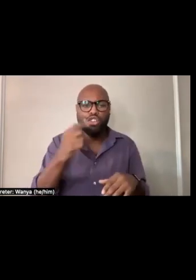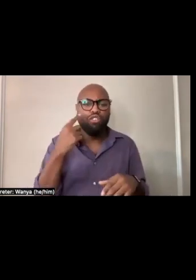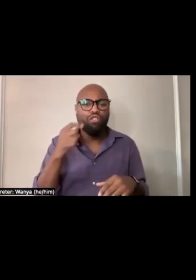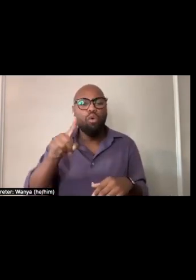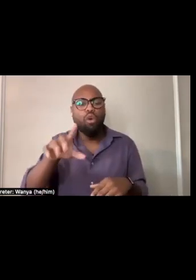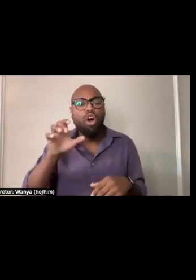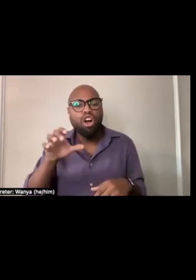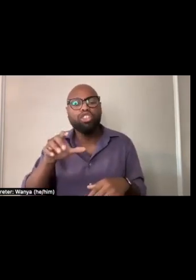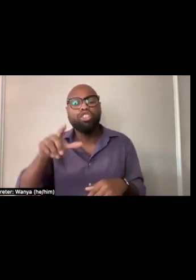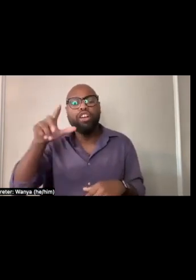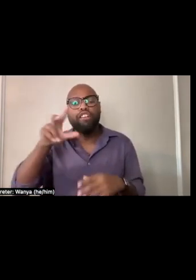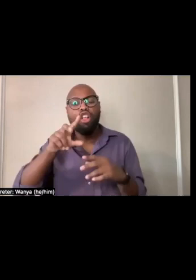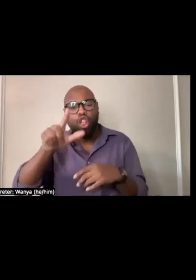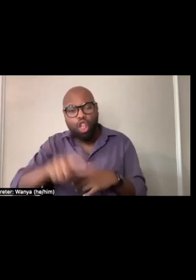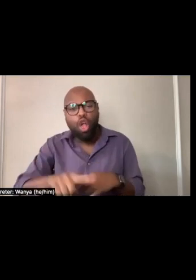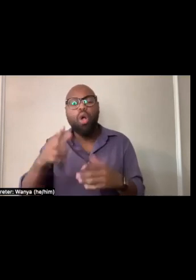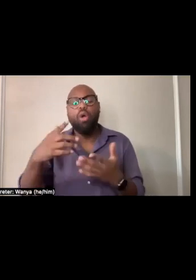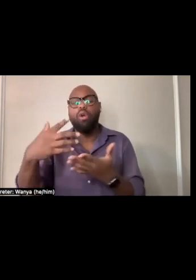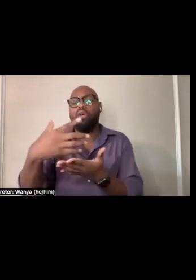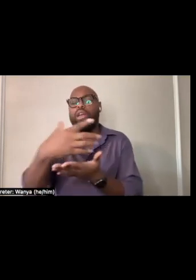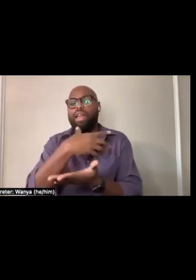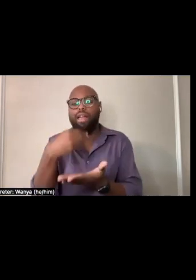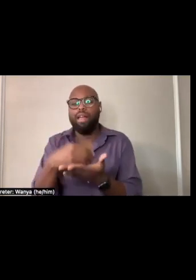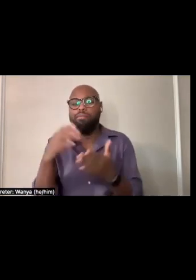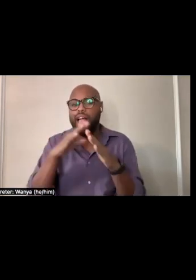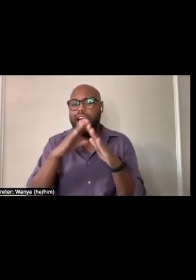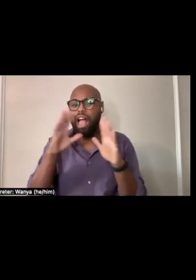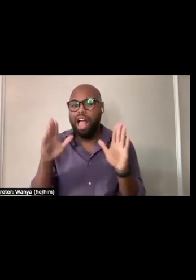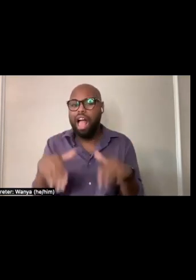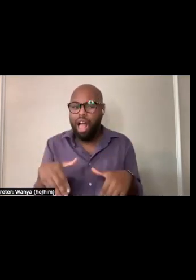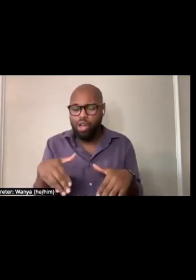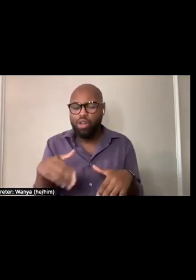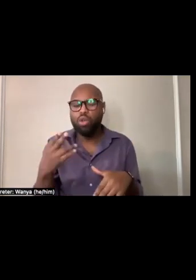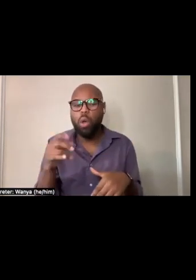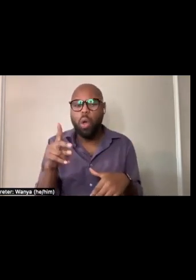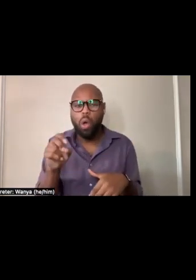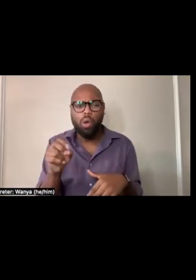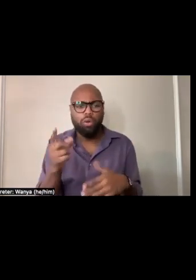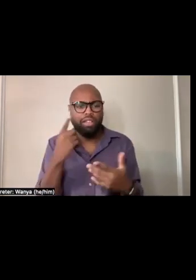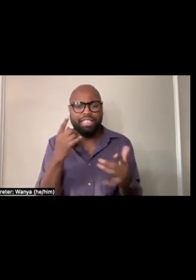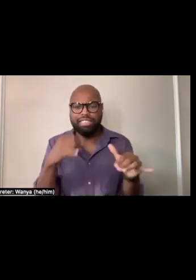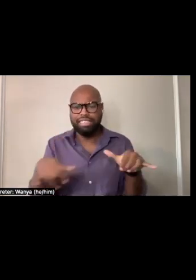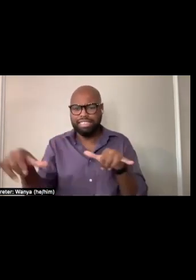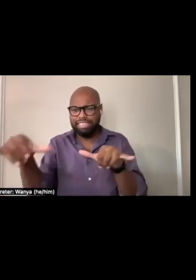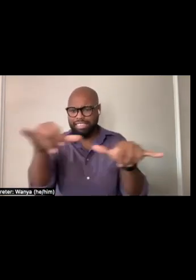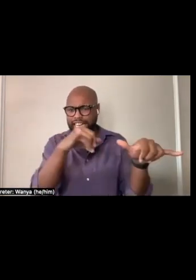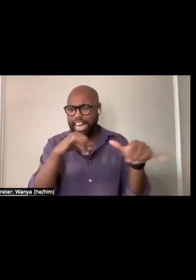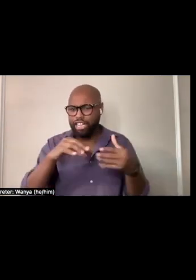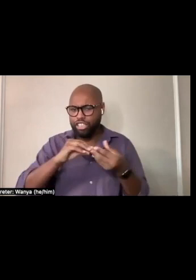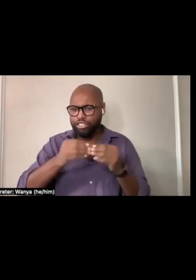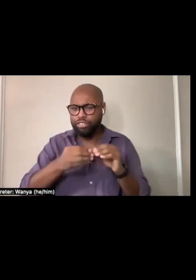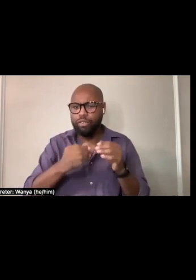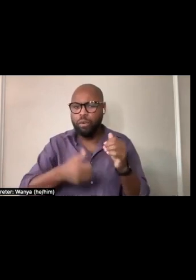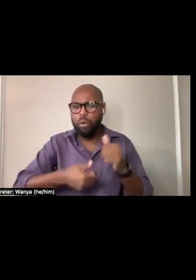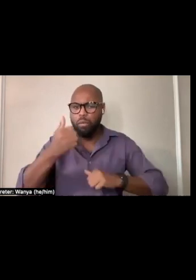That's a fairly standard figure, I think in most metropolitan areas around the country,